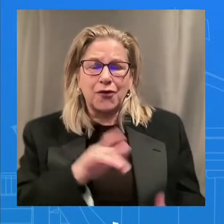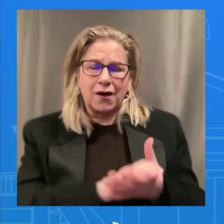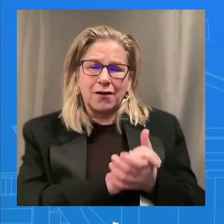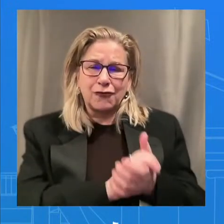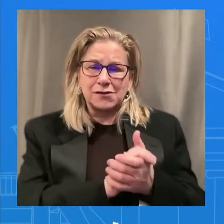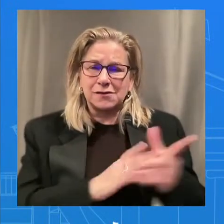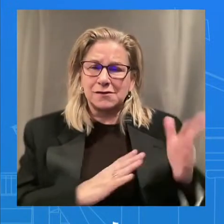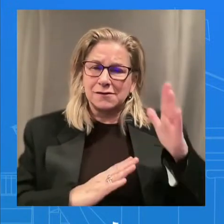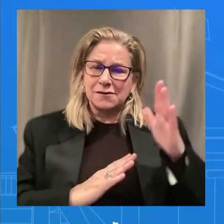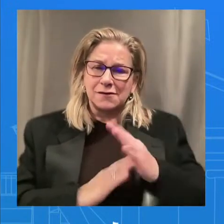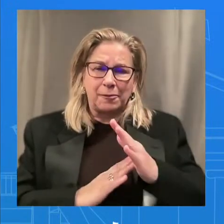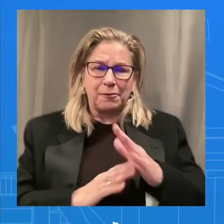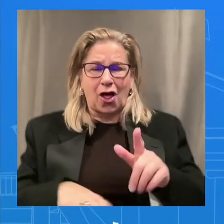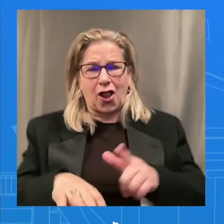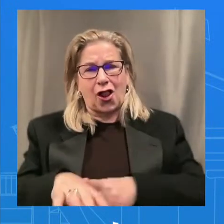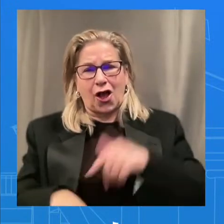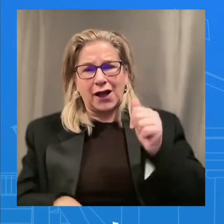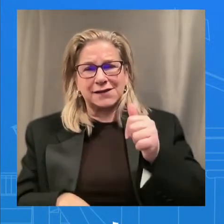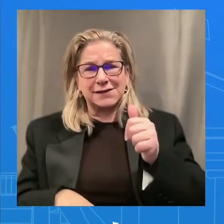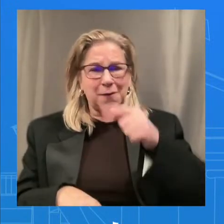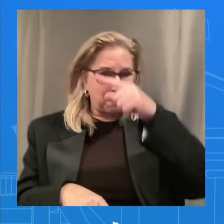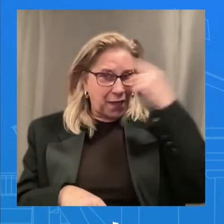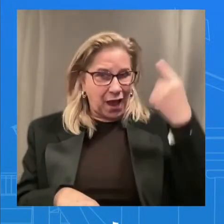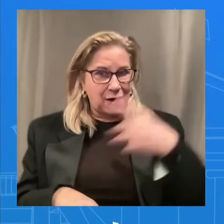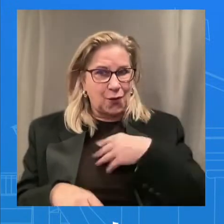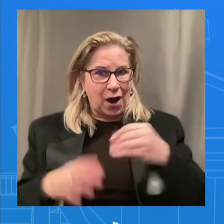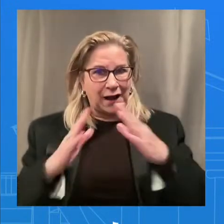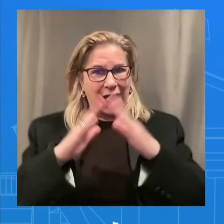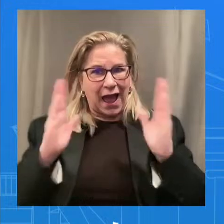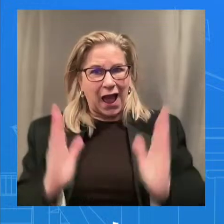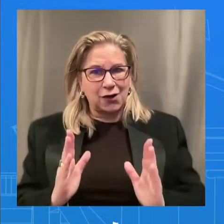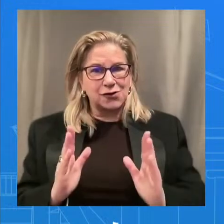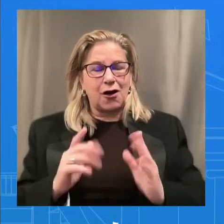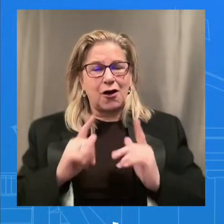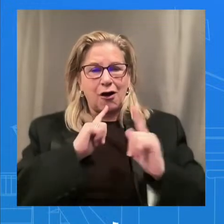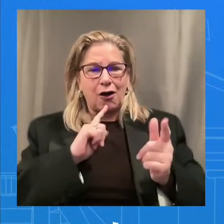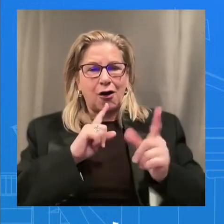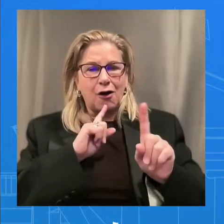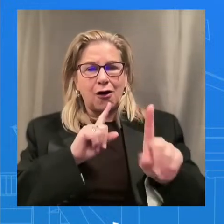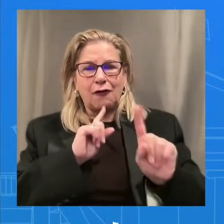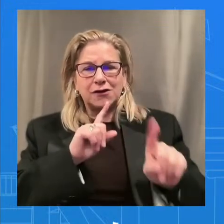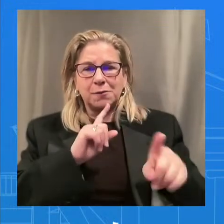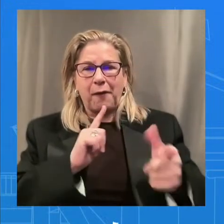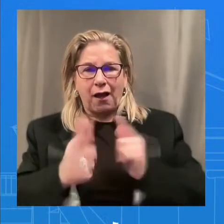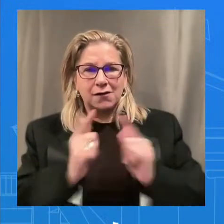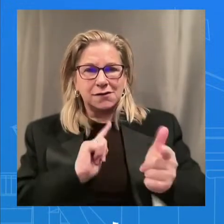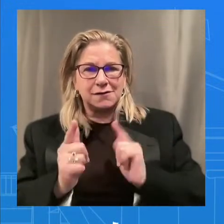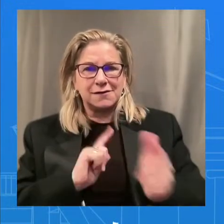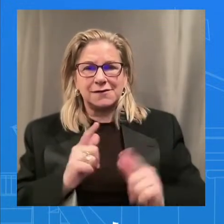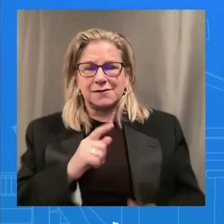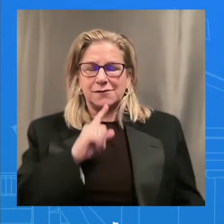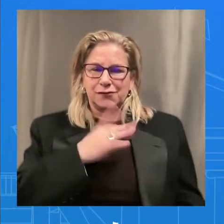Black White House correspondent. I also appreciate your tough questions, but I especially appreciate your easy questions. So, if you have any of those today,